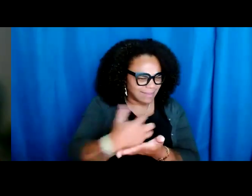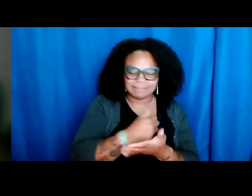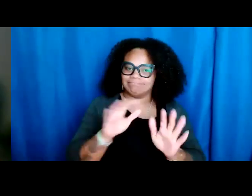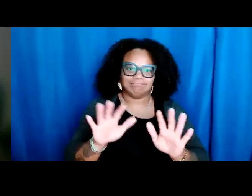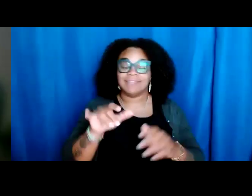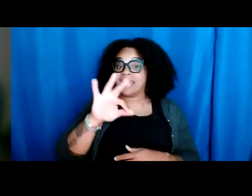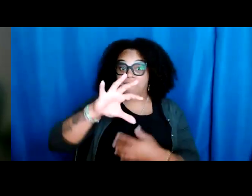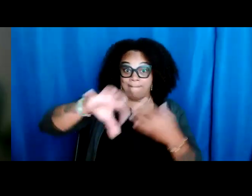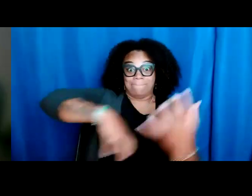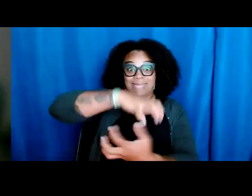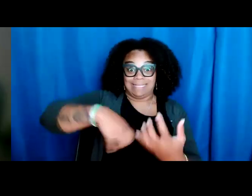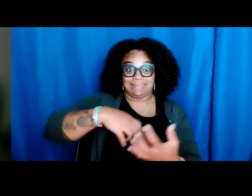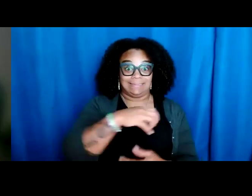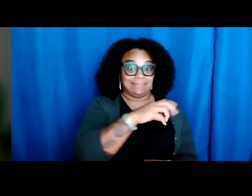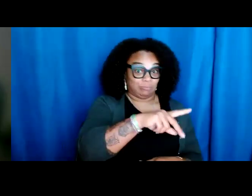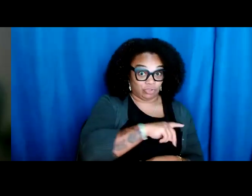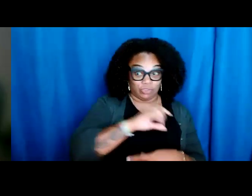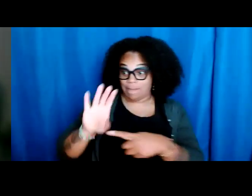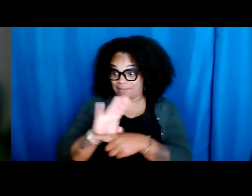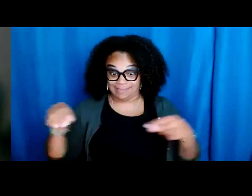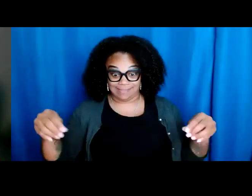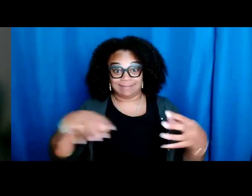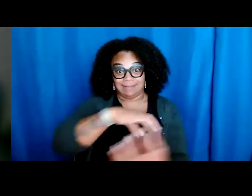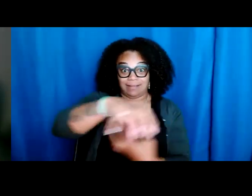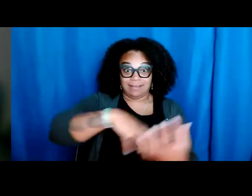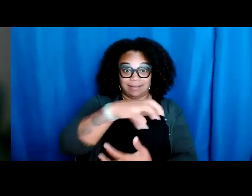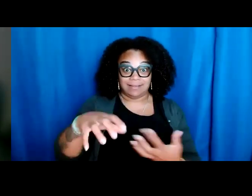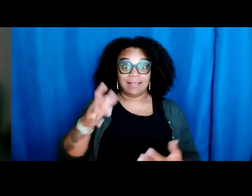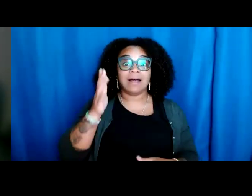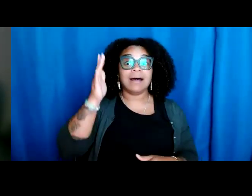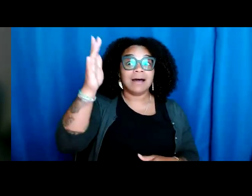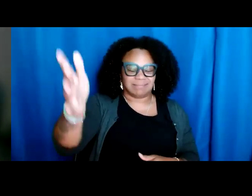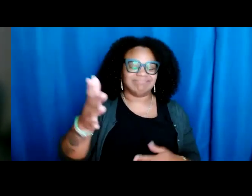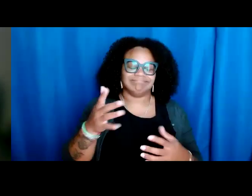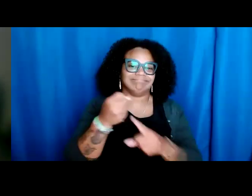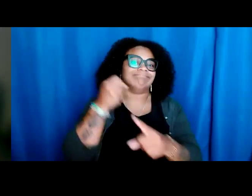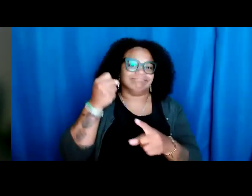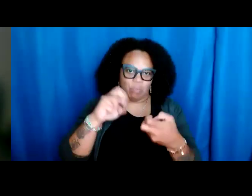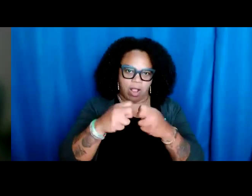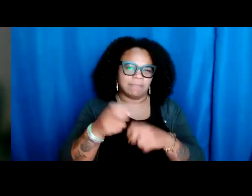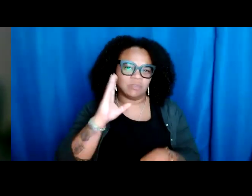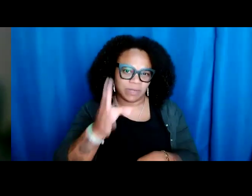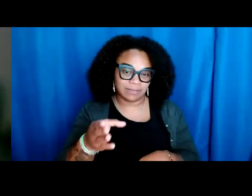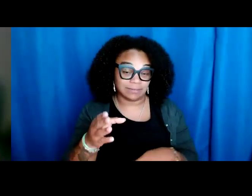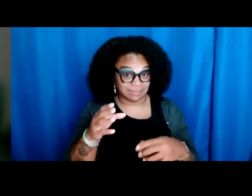personal and business expenses can lead to some real problems, both legally and financially.